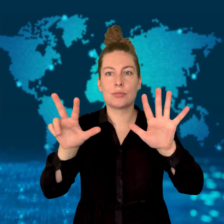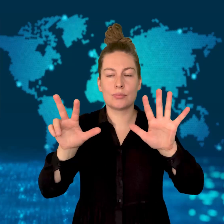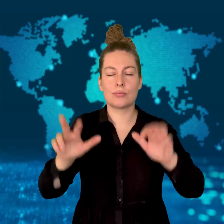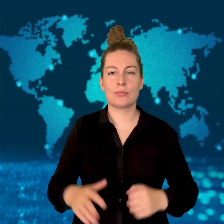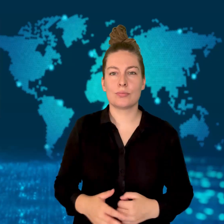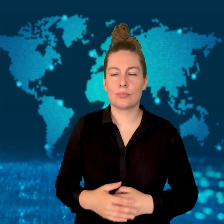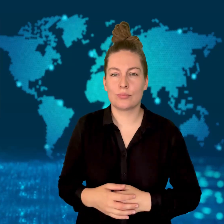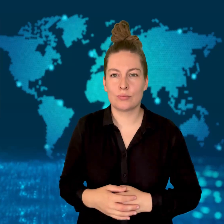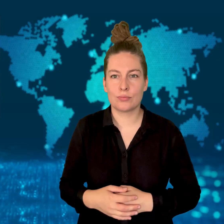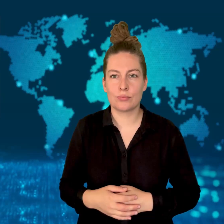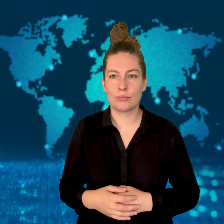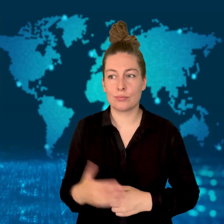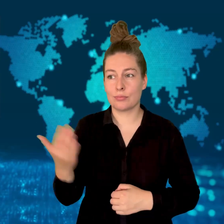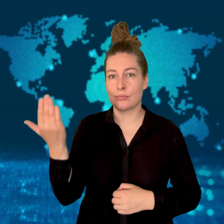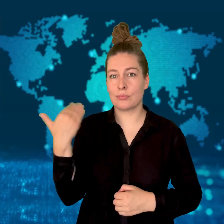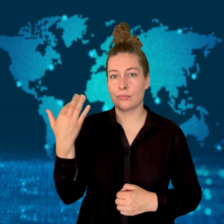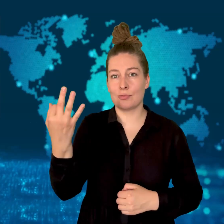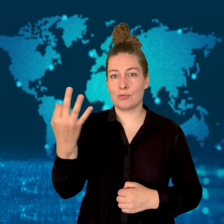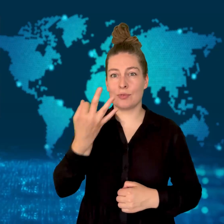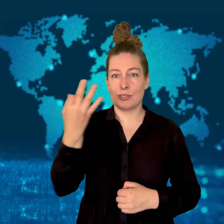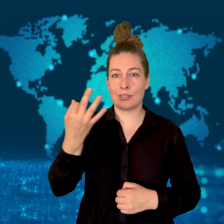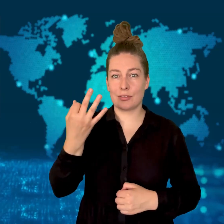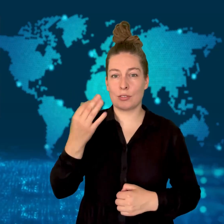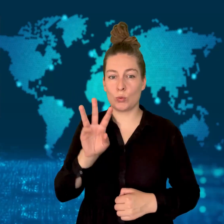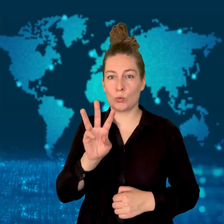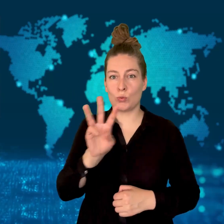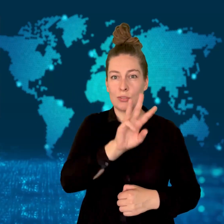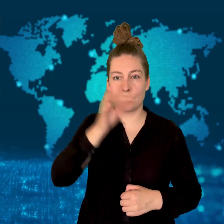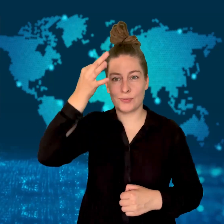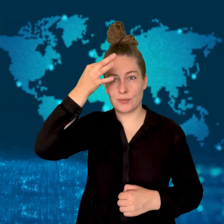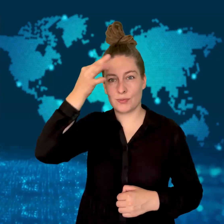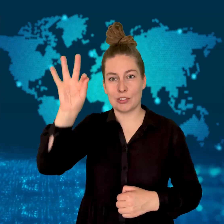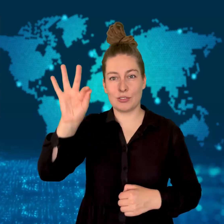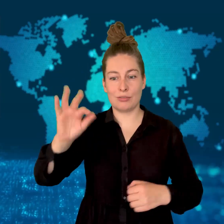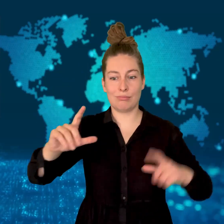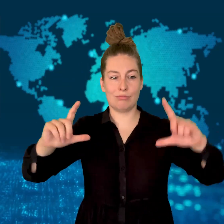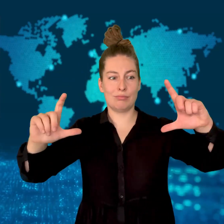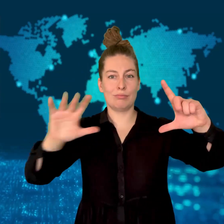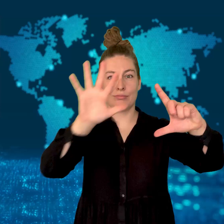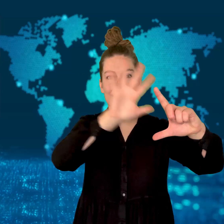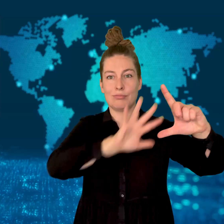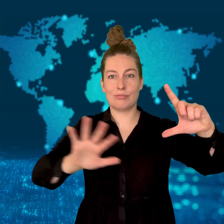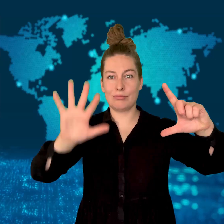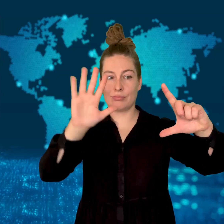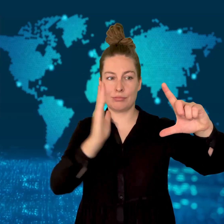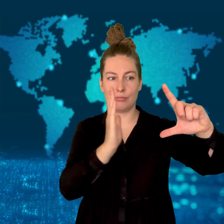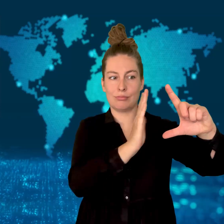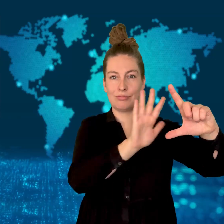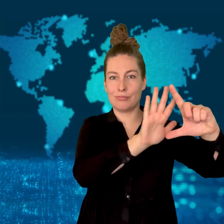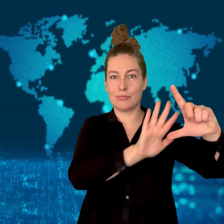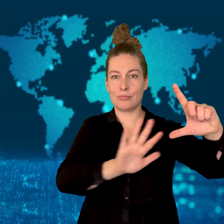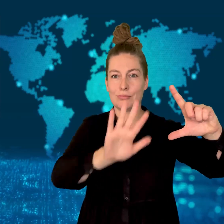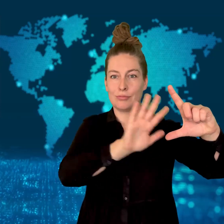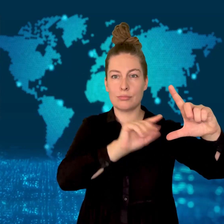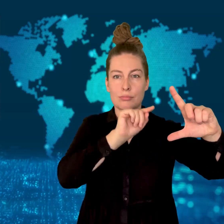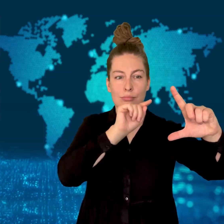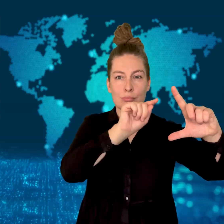On Friday evening, several areas of western France were shaken by